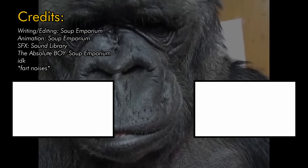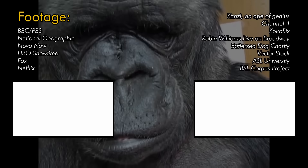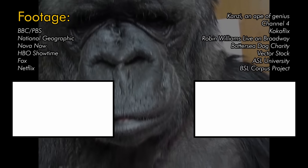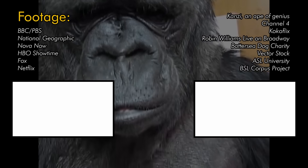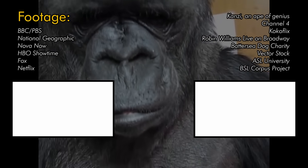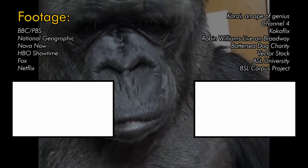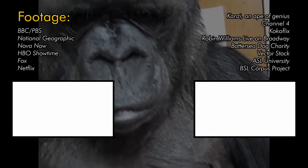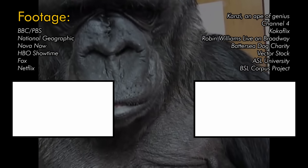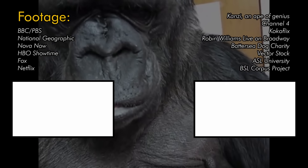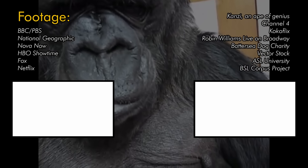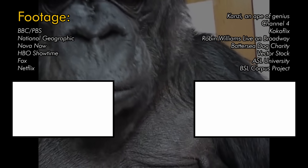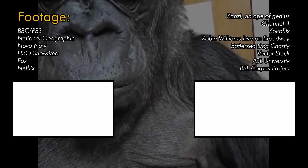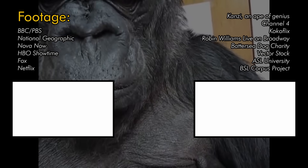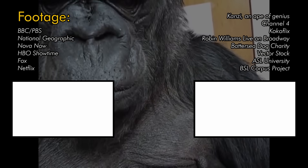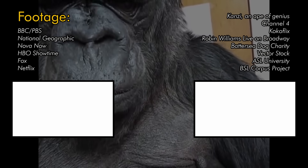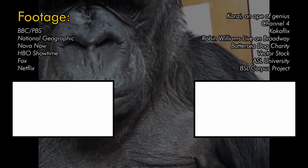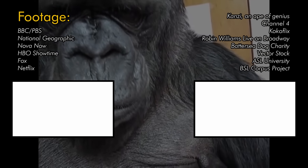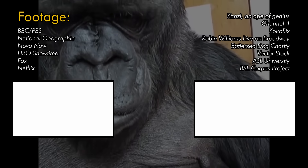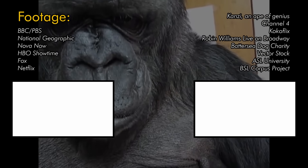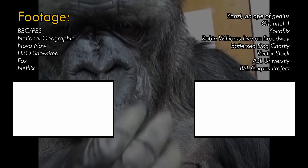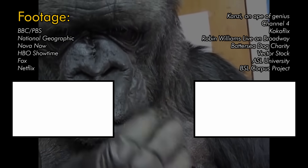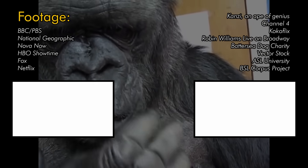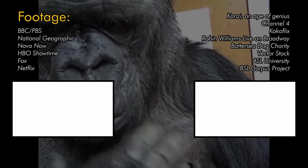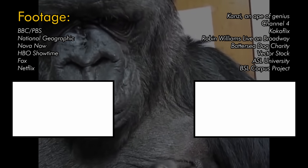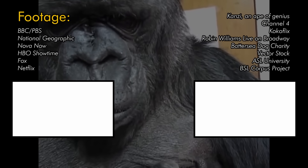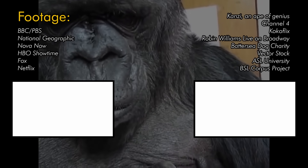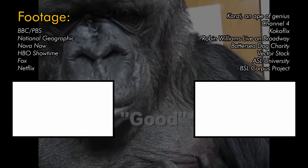You look very courageous! Good?